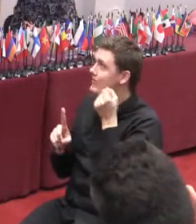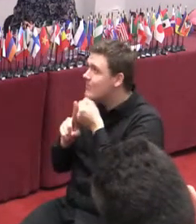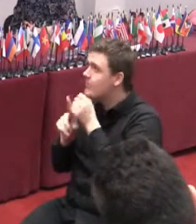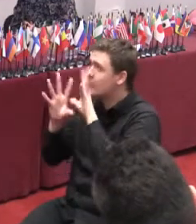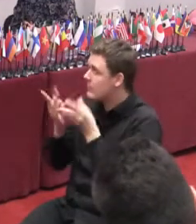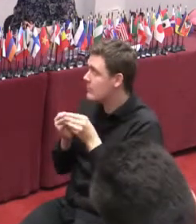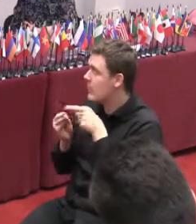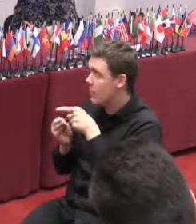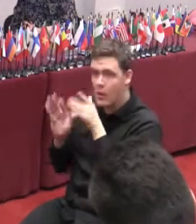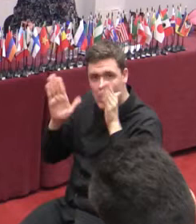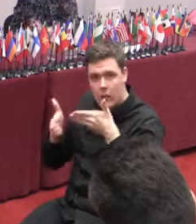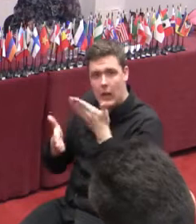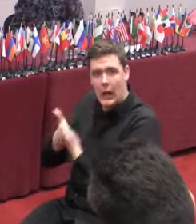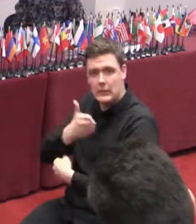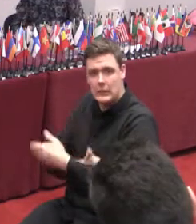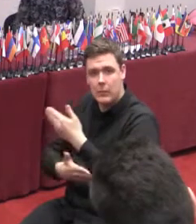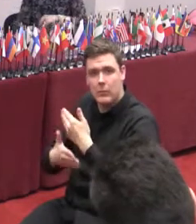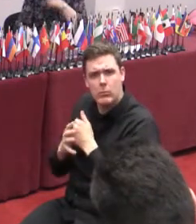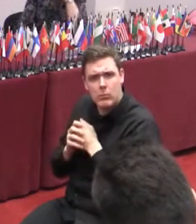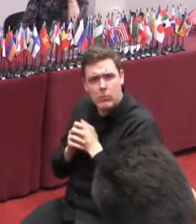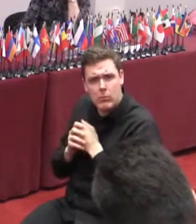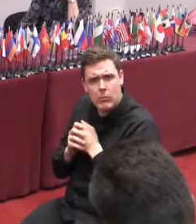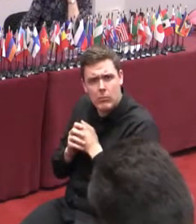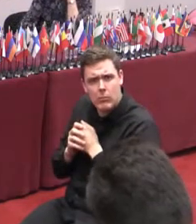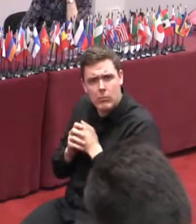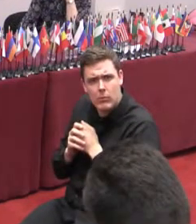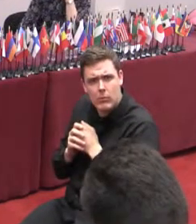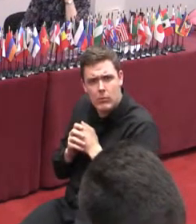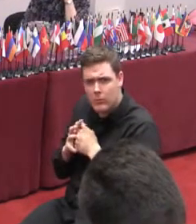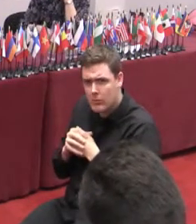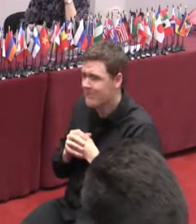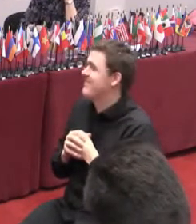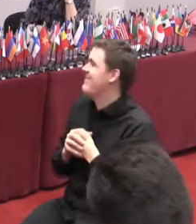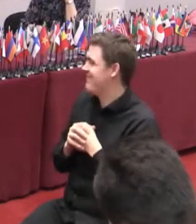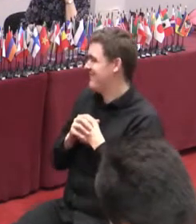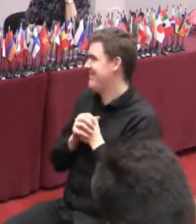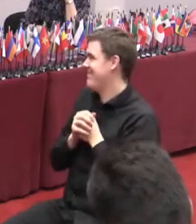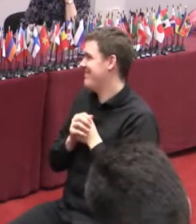For indigenous people throughout the world who have a higher rate of experience of being